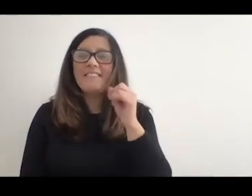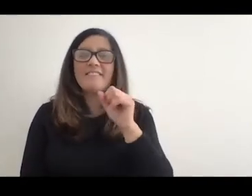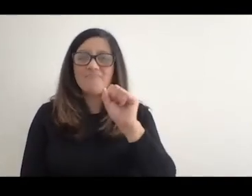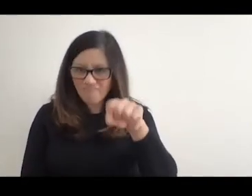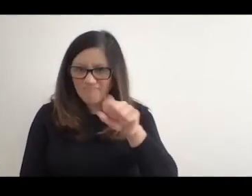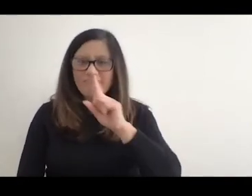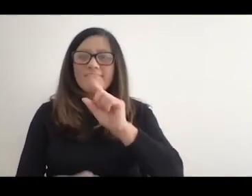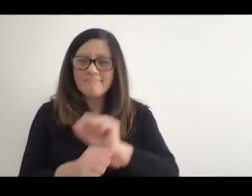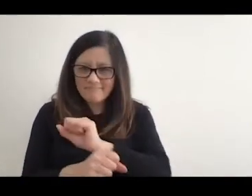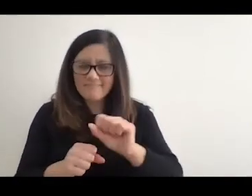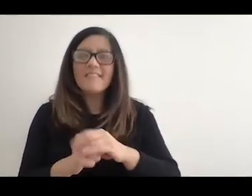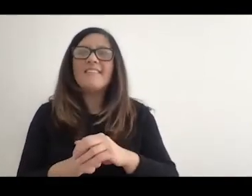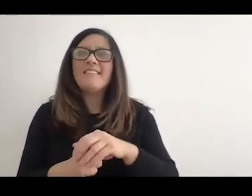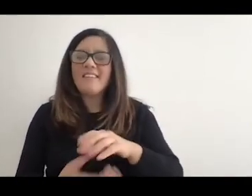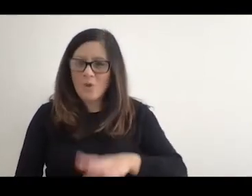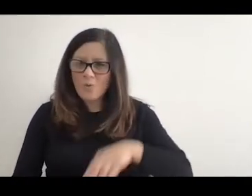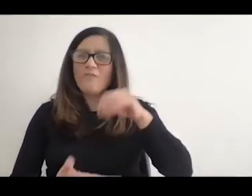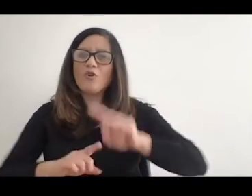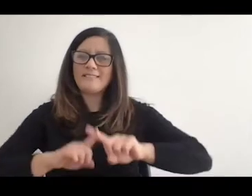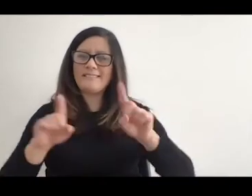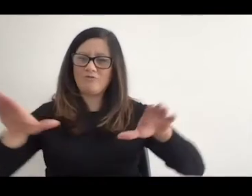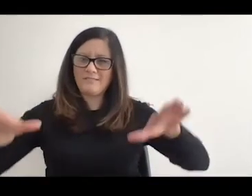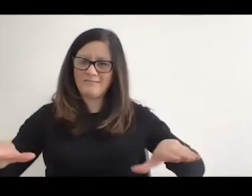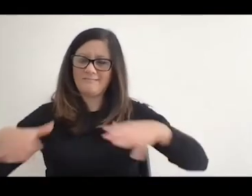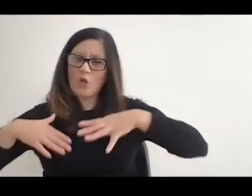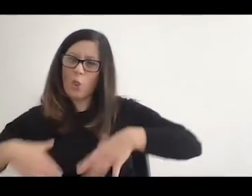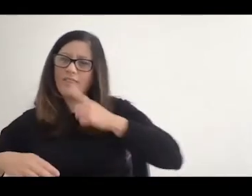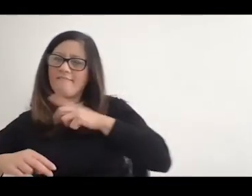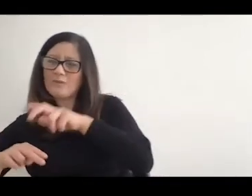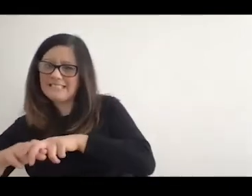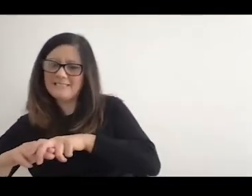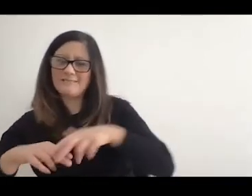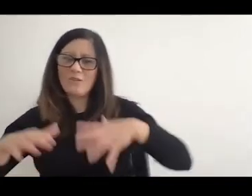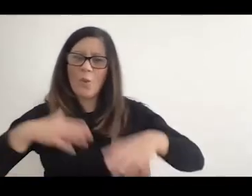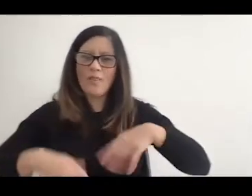clothing for standing clothing for sitting. Now there are some amazing arguments